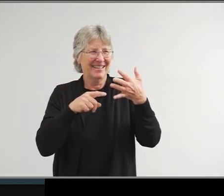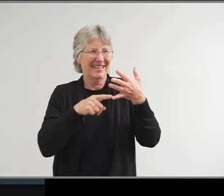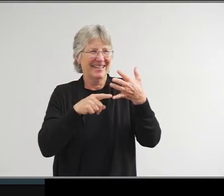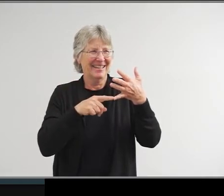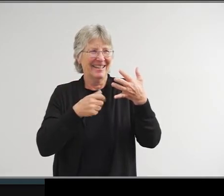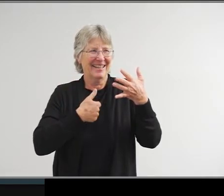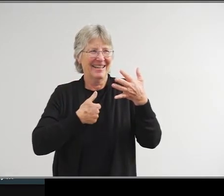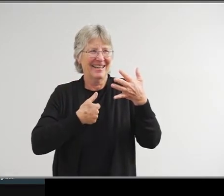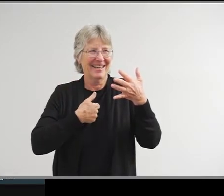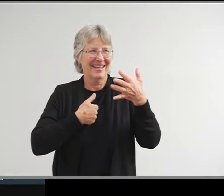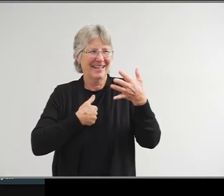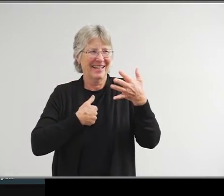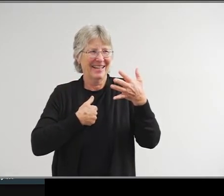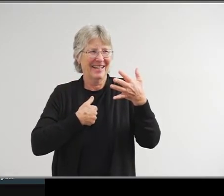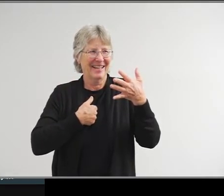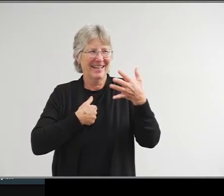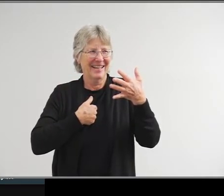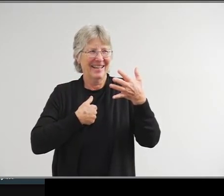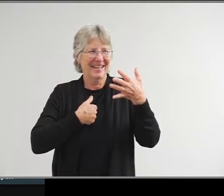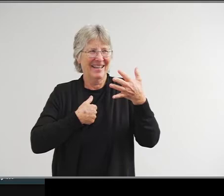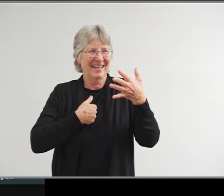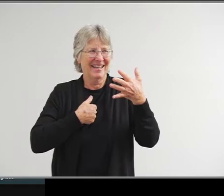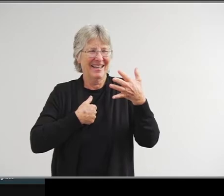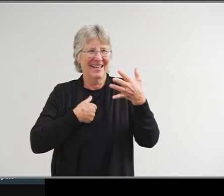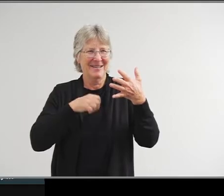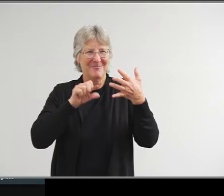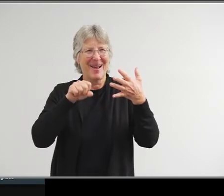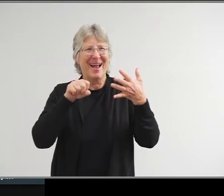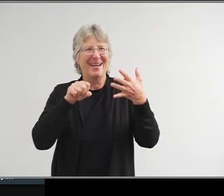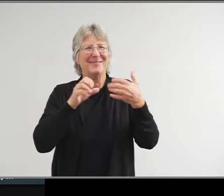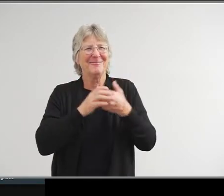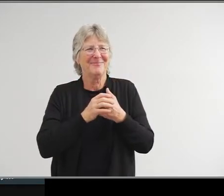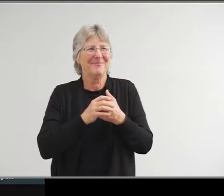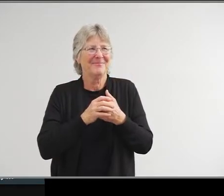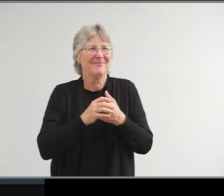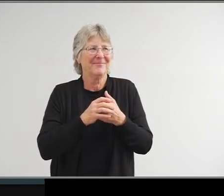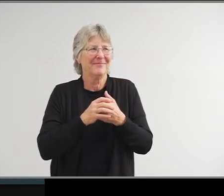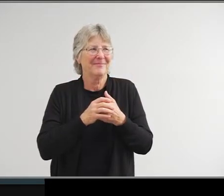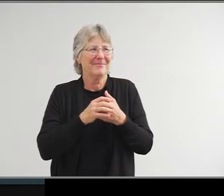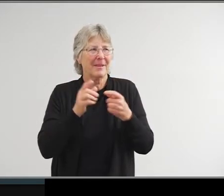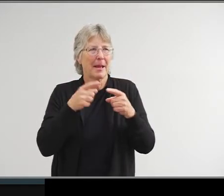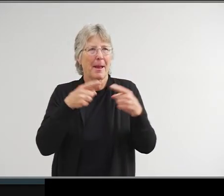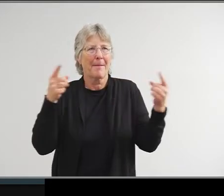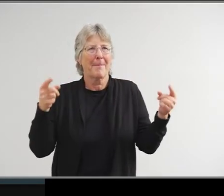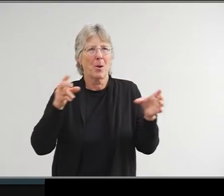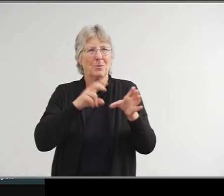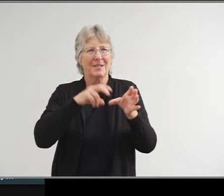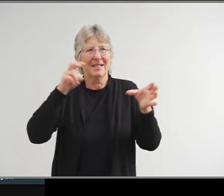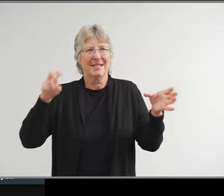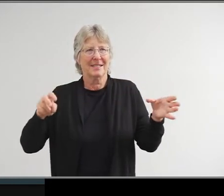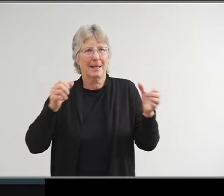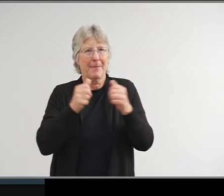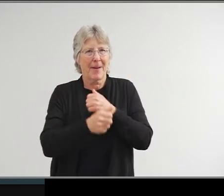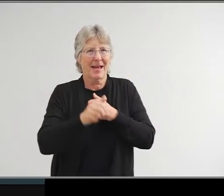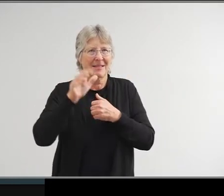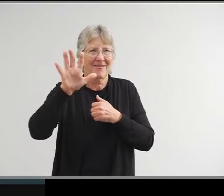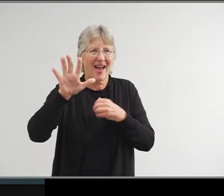And I vote I as well opposed. Abstentions passes five zero.